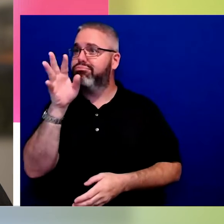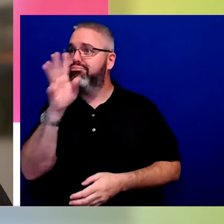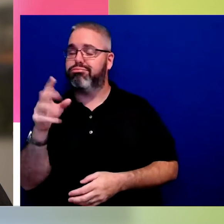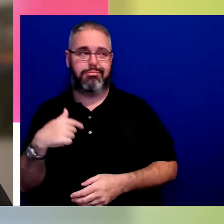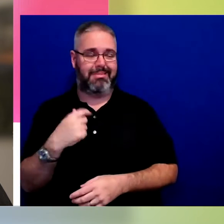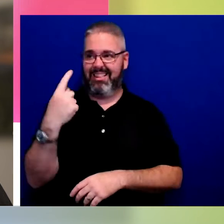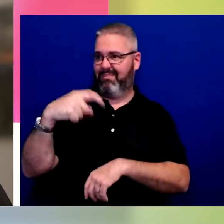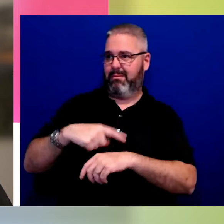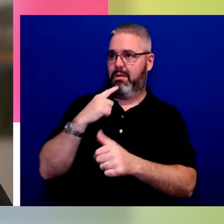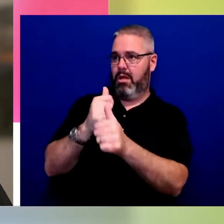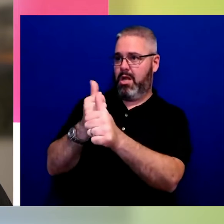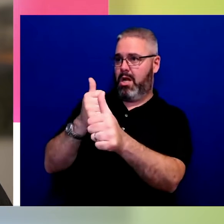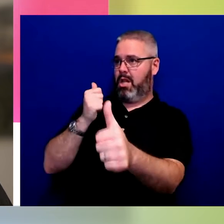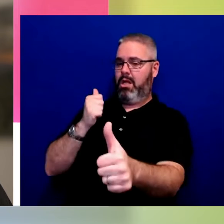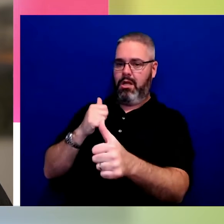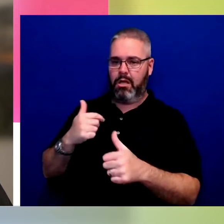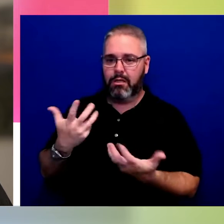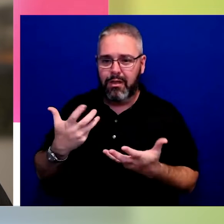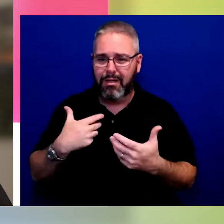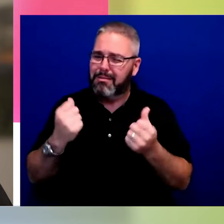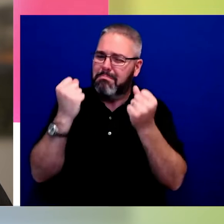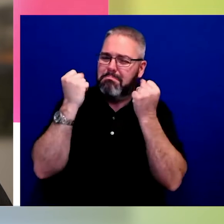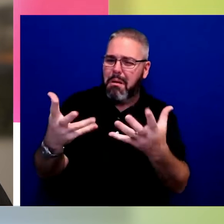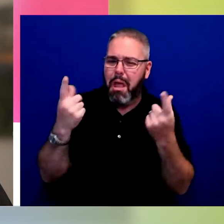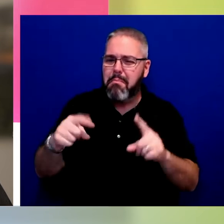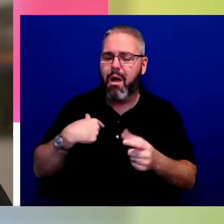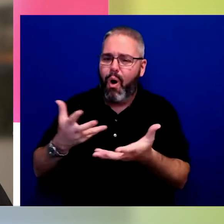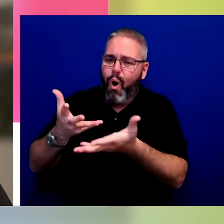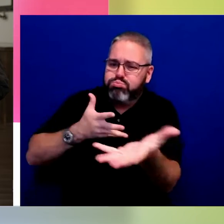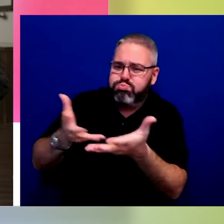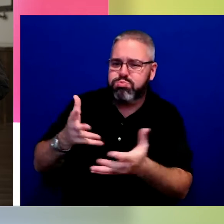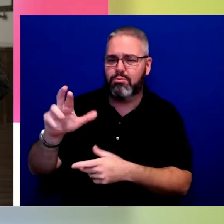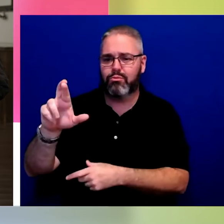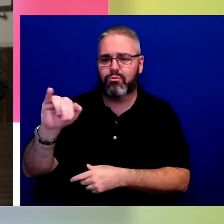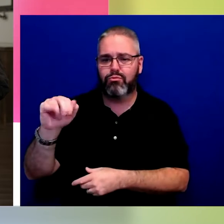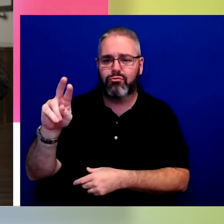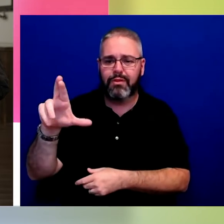when I want to interact with Rivers or Gray or even Michel,